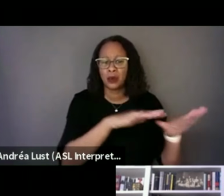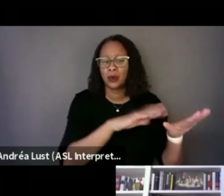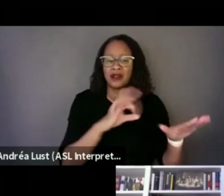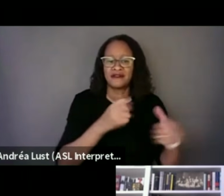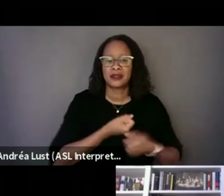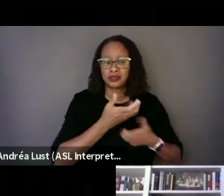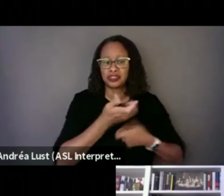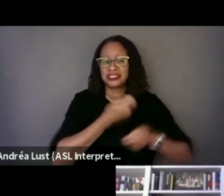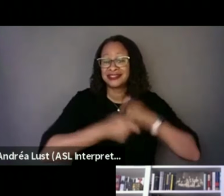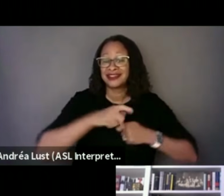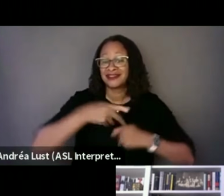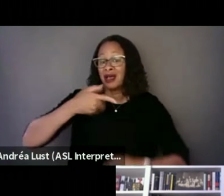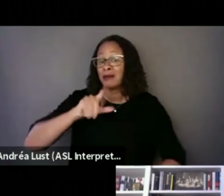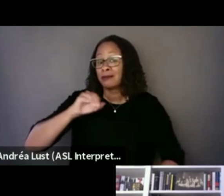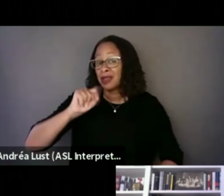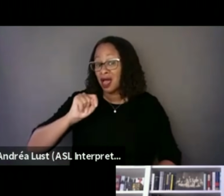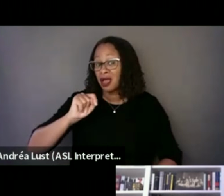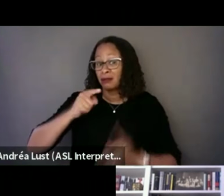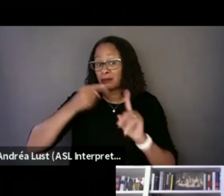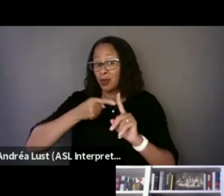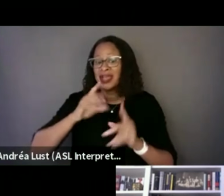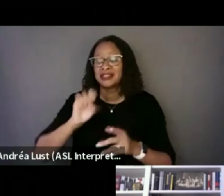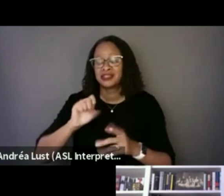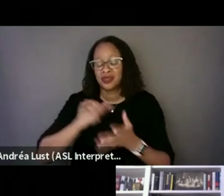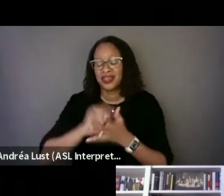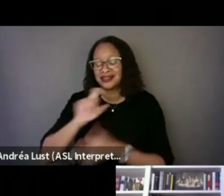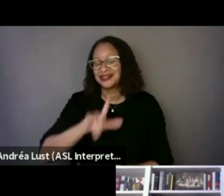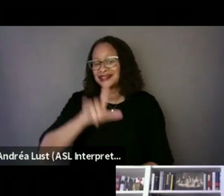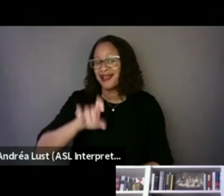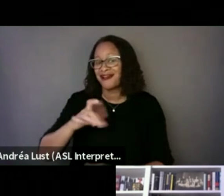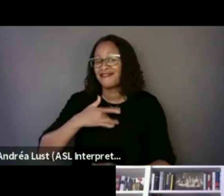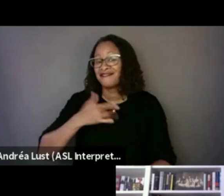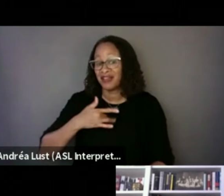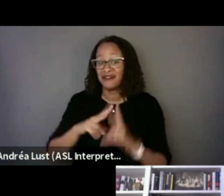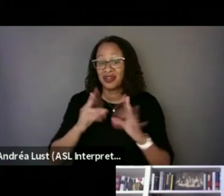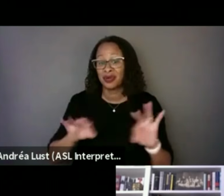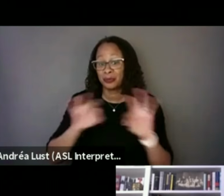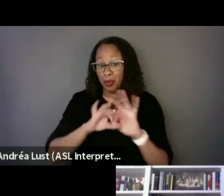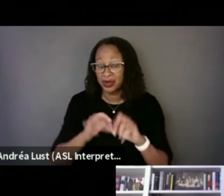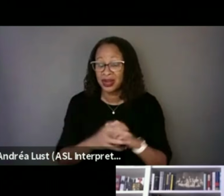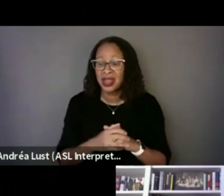that that filming style felt really important. And then having, yes, like Robin mentioned,